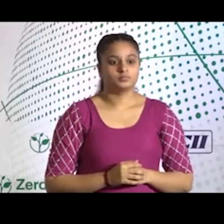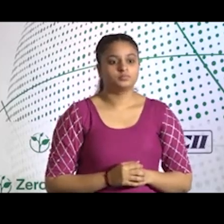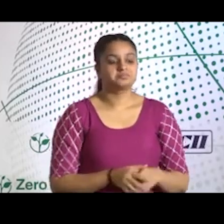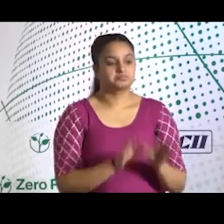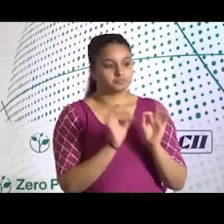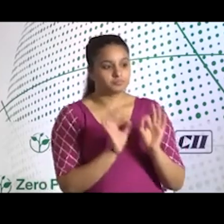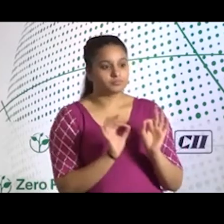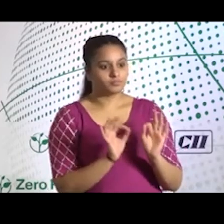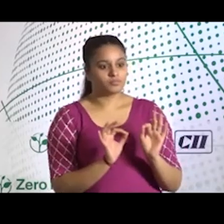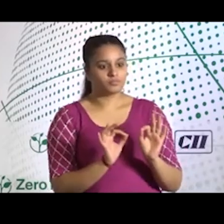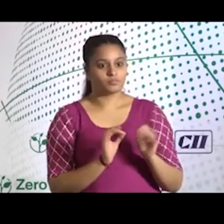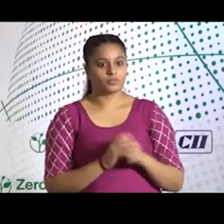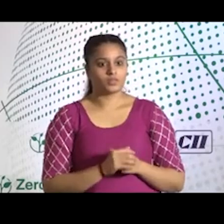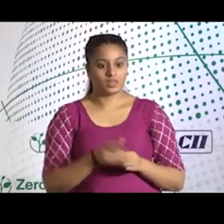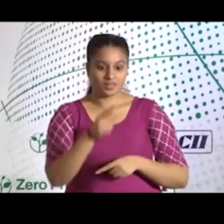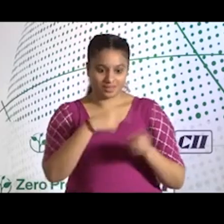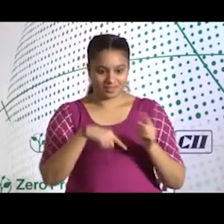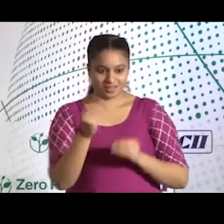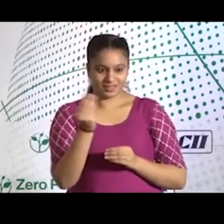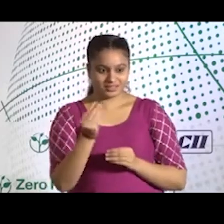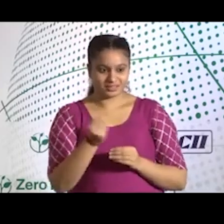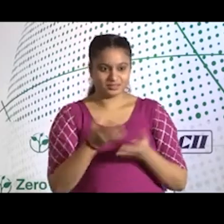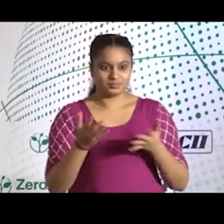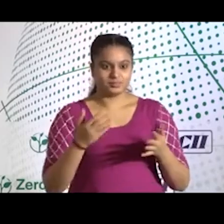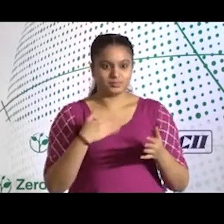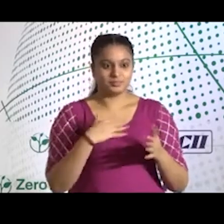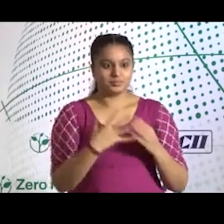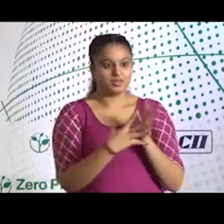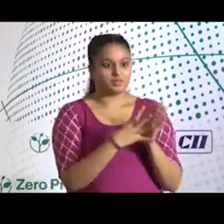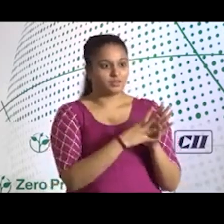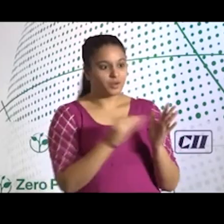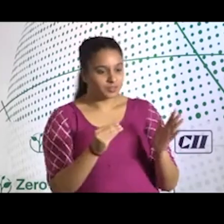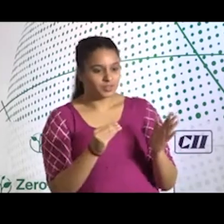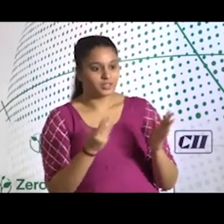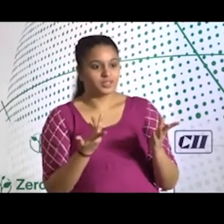And, you know, maybe this is something I'm going to copy because we do something